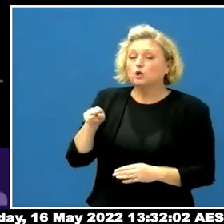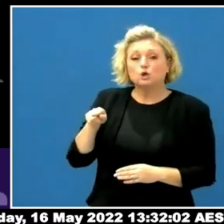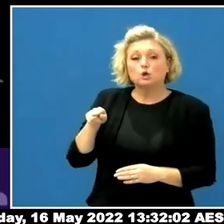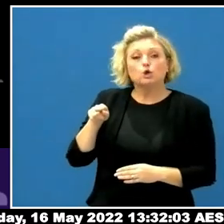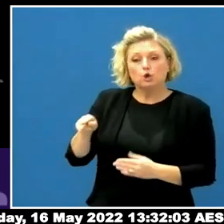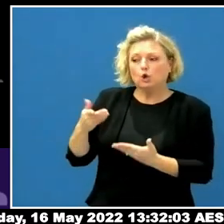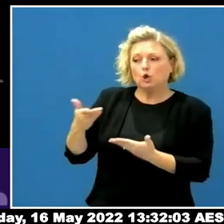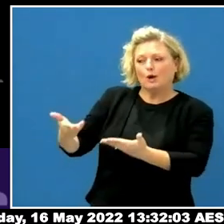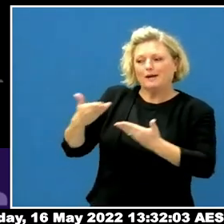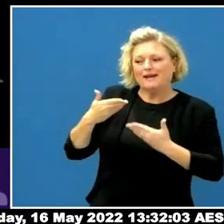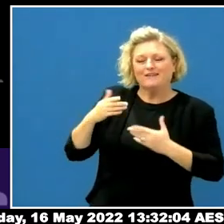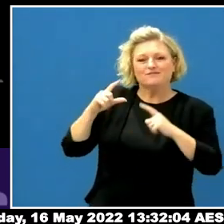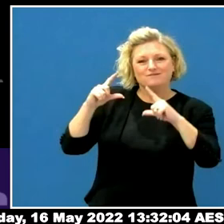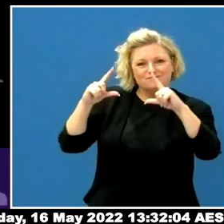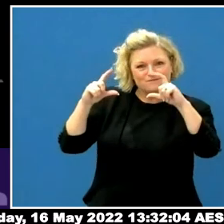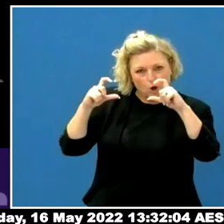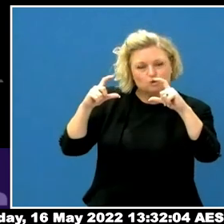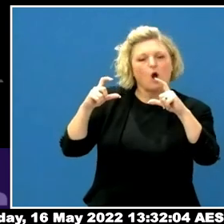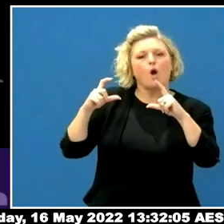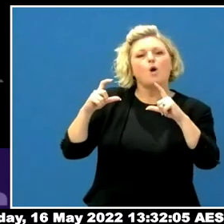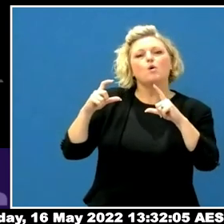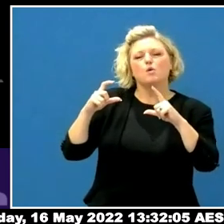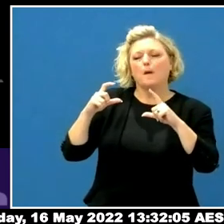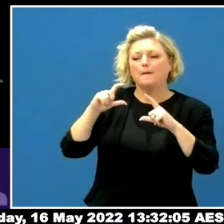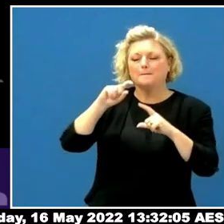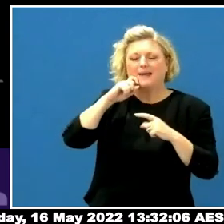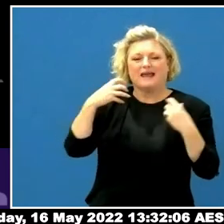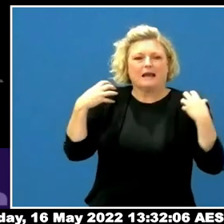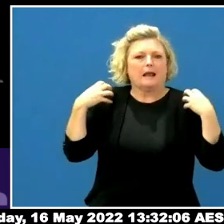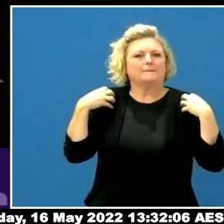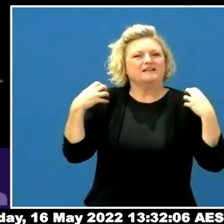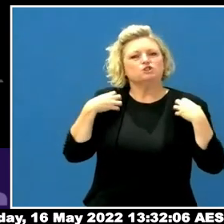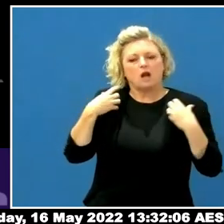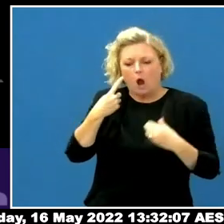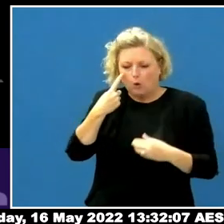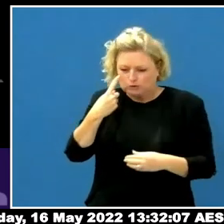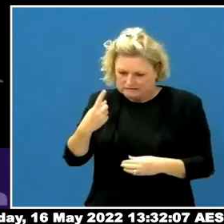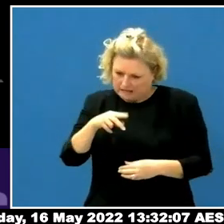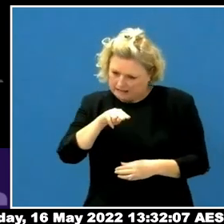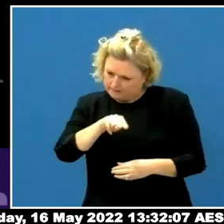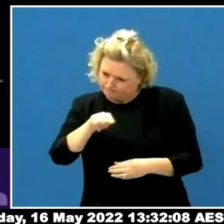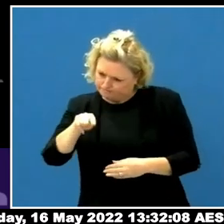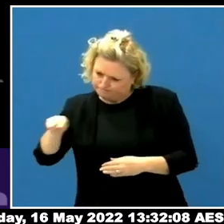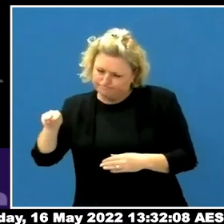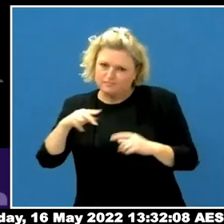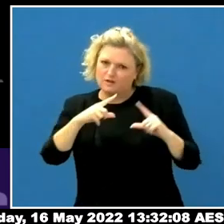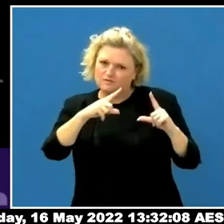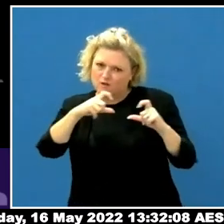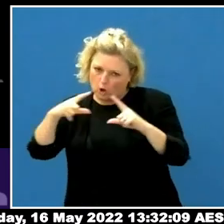Commissioners. LILLY: Yes. MR FOGARTY: And they're behind hearing bundle A, tab 23, 24 and 25 for the assistance of the Royal Commission.